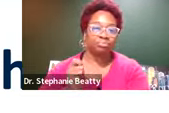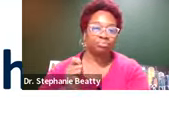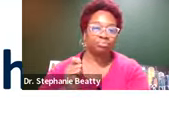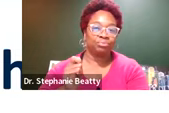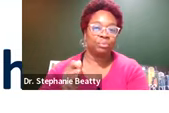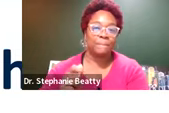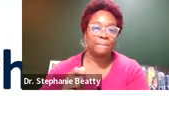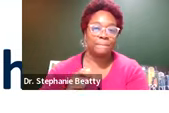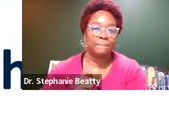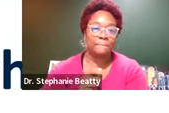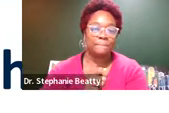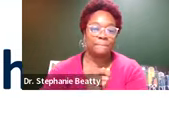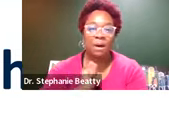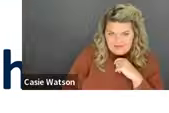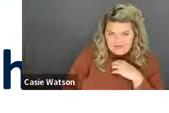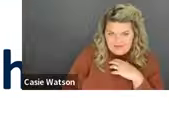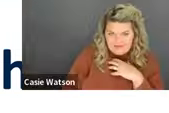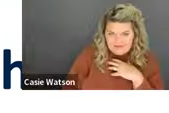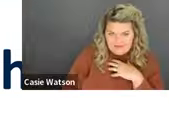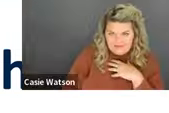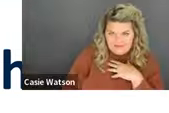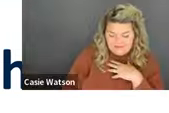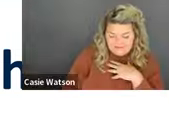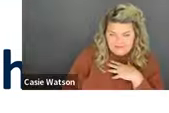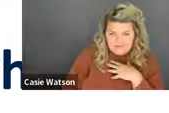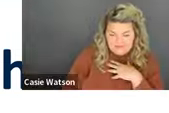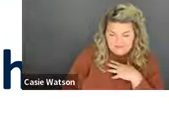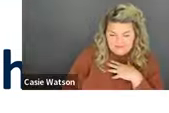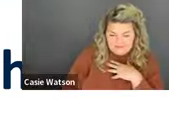(Stephanie imitating drum roll) There we go. Oh, there's our percentages?